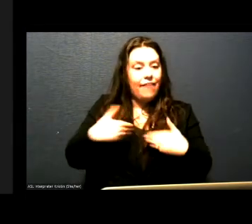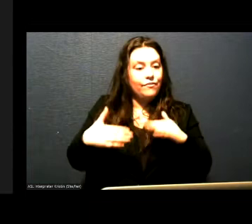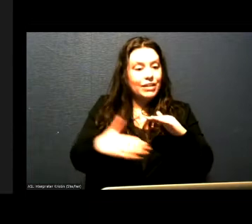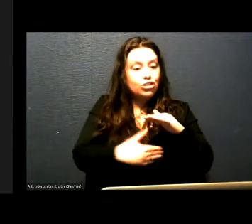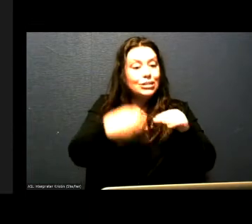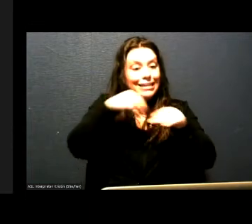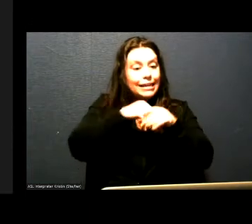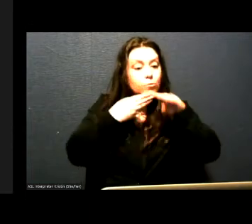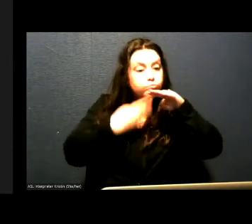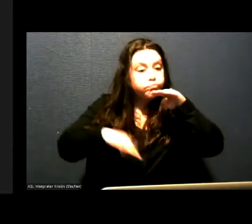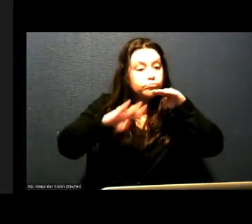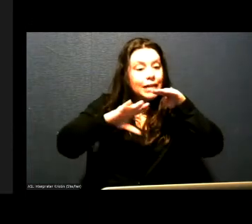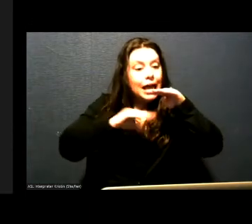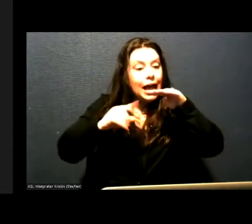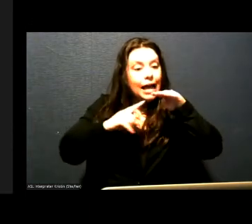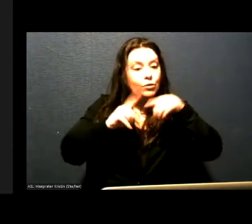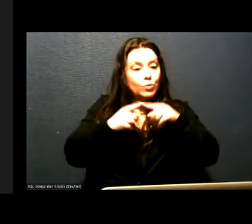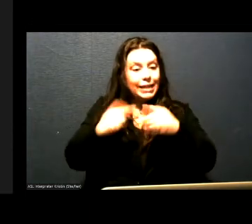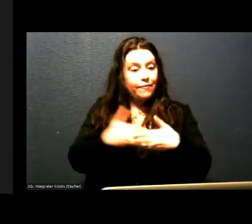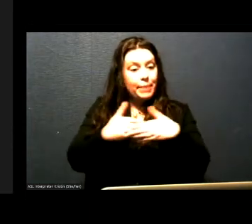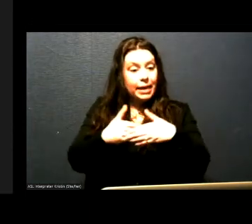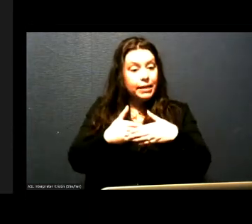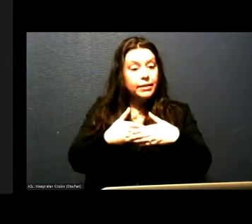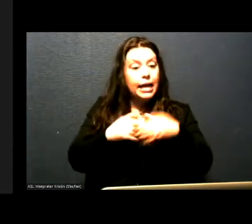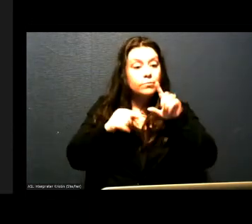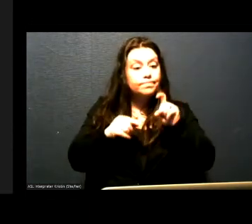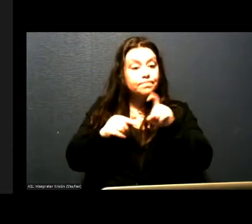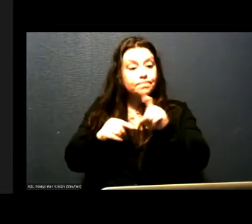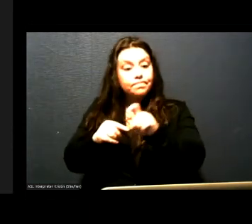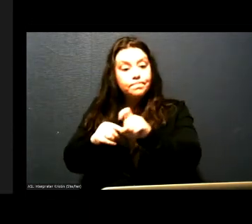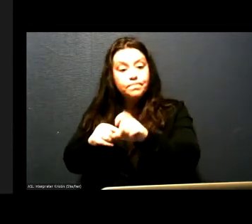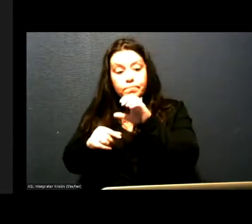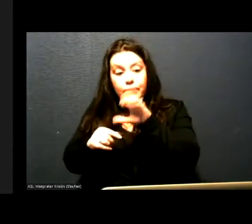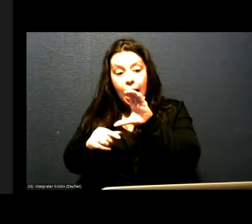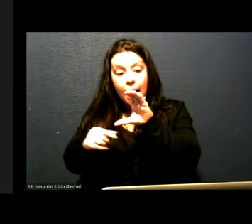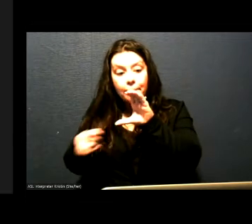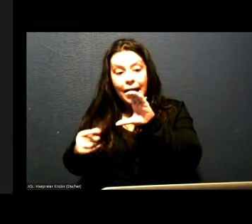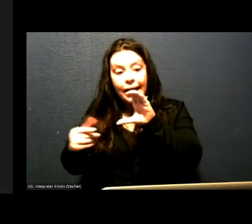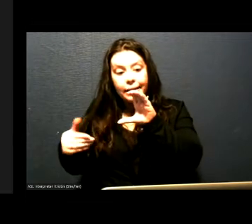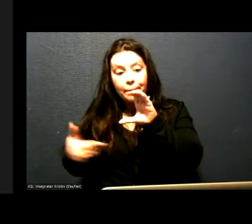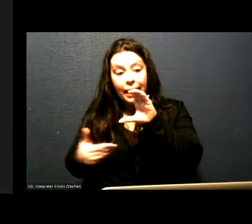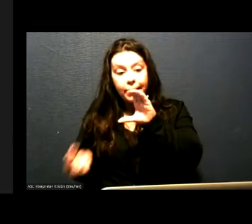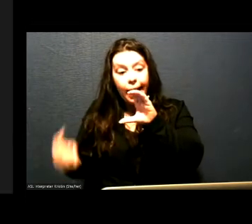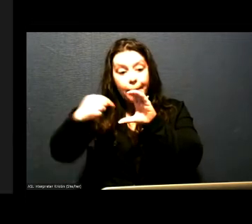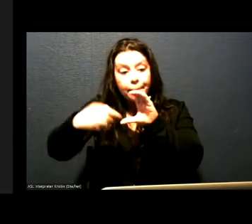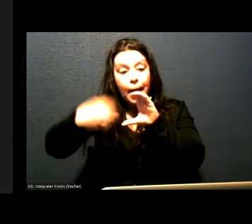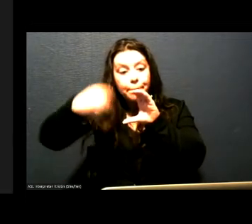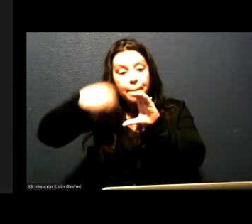just pick right out! >>Erika: Wow! And, um, for living near the ocean, what other kind of adaptations do they have